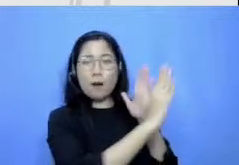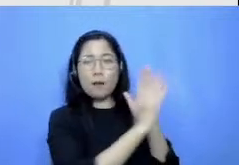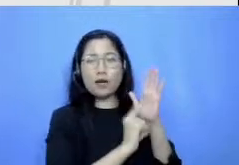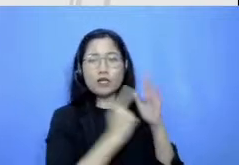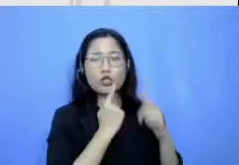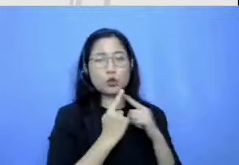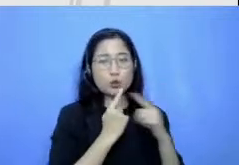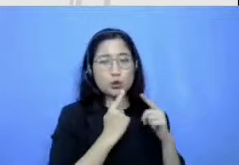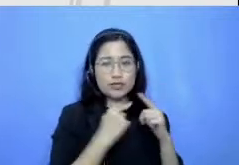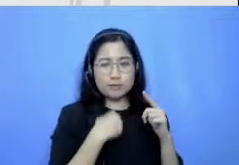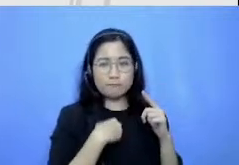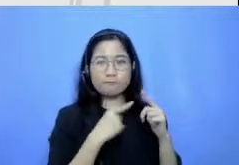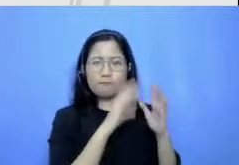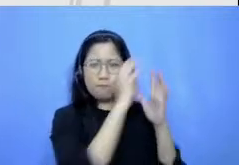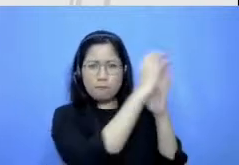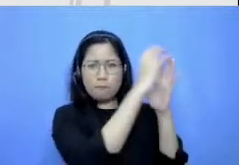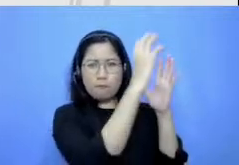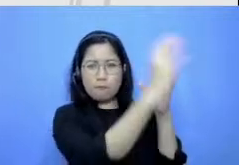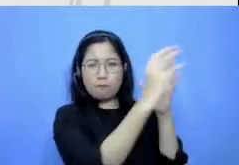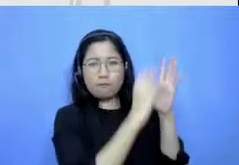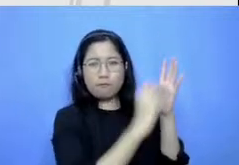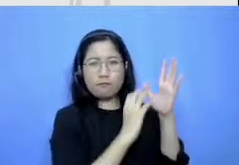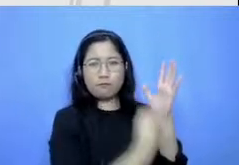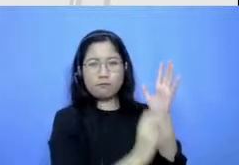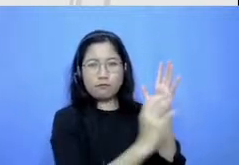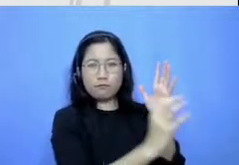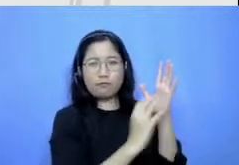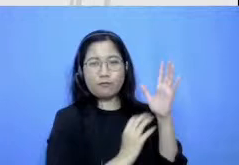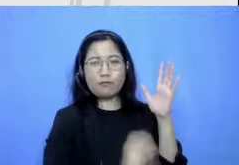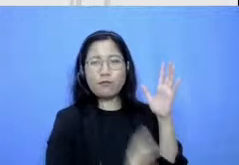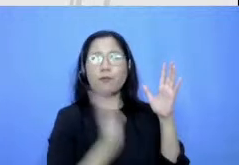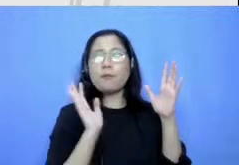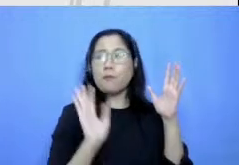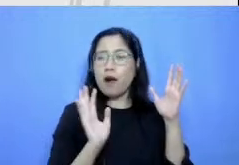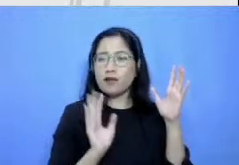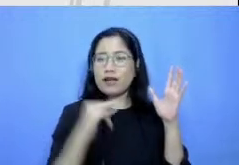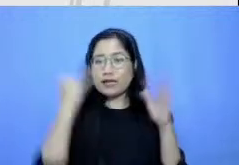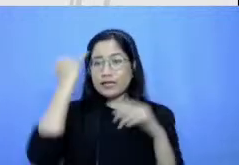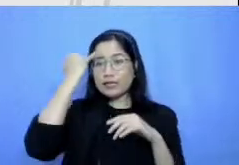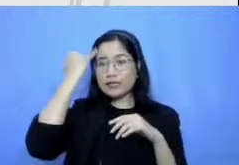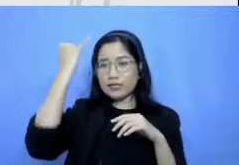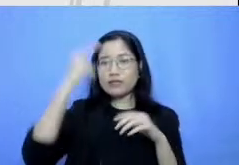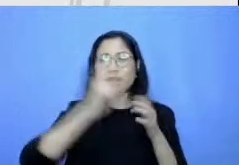many and we can come up with as many ideas as possible, both we type and we doodle.